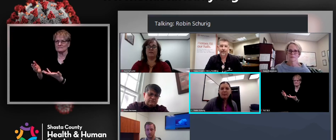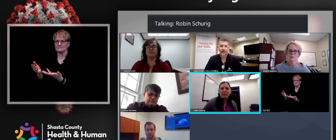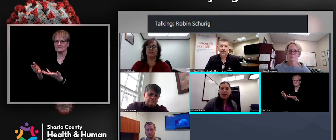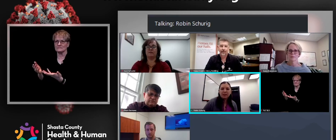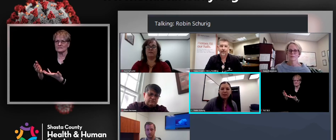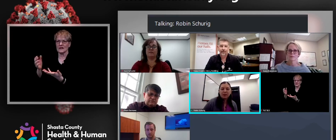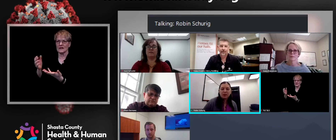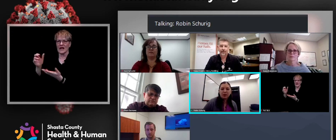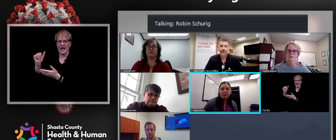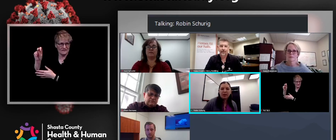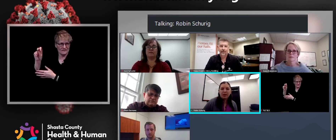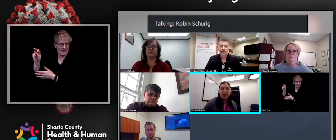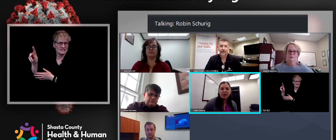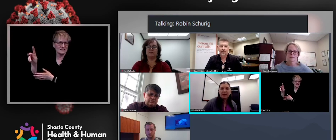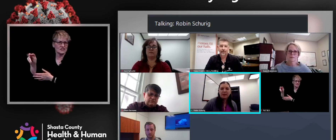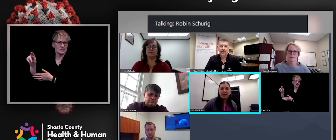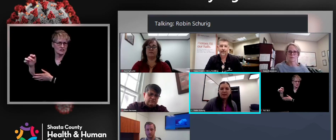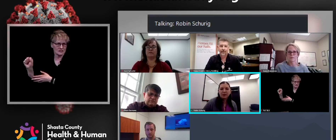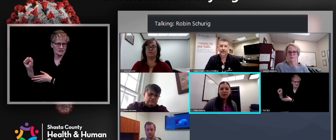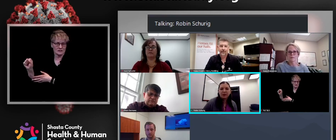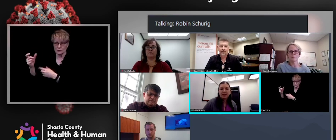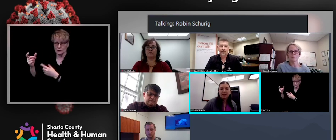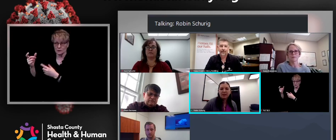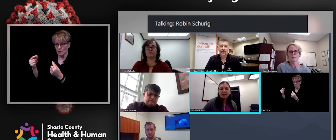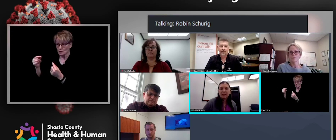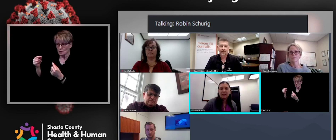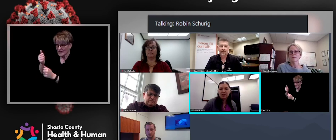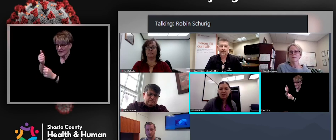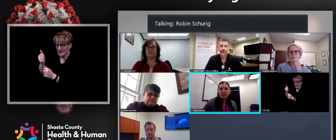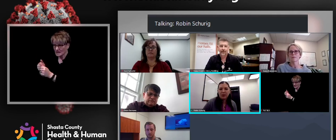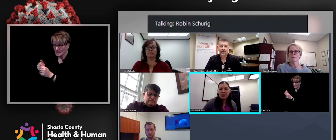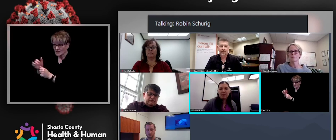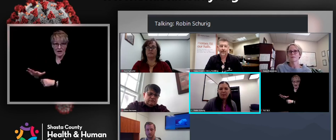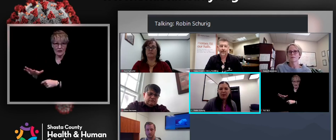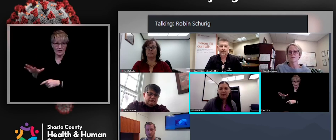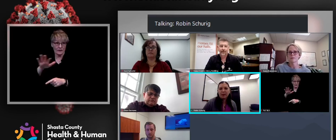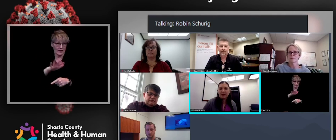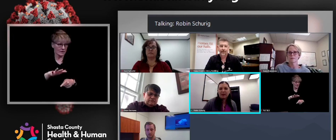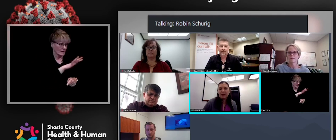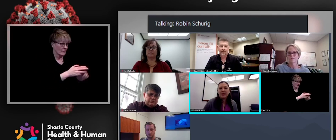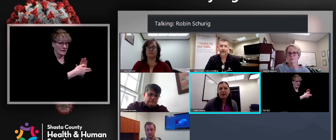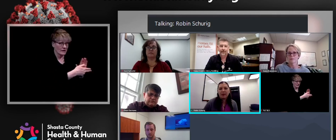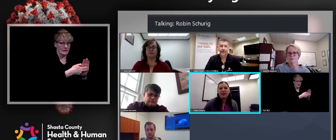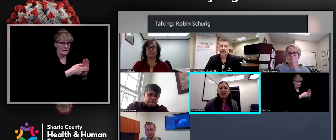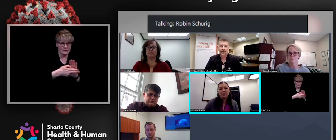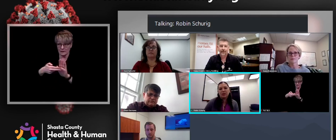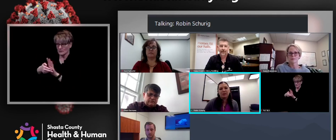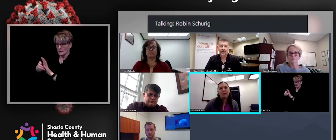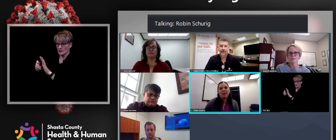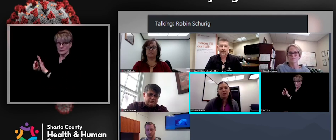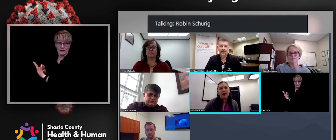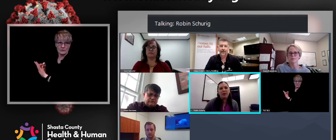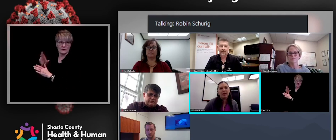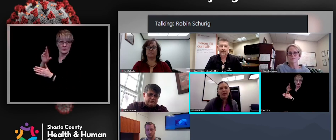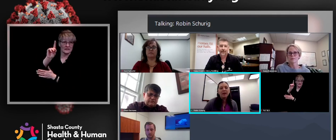data metrics to determine which areas they consider to be disadvantaged. And so among people living in those areas, it's just a measure of how many...